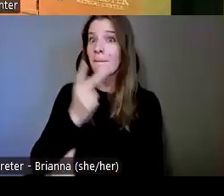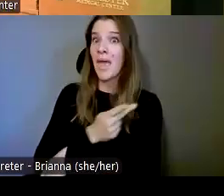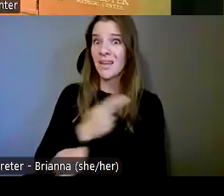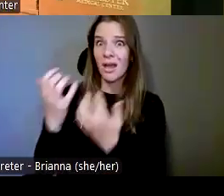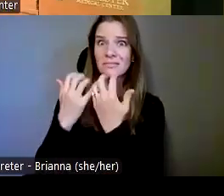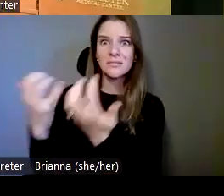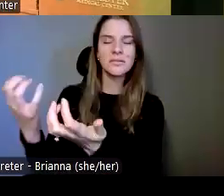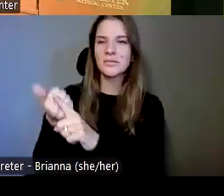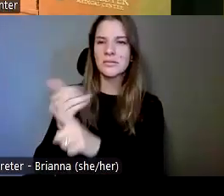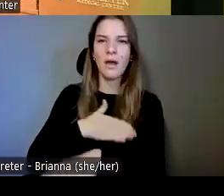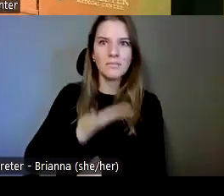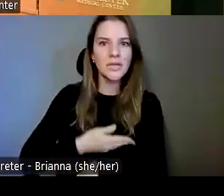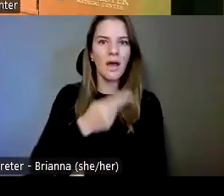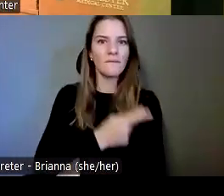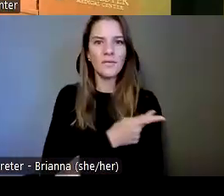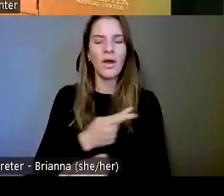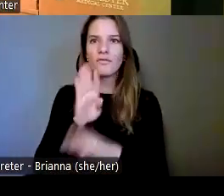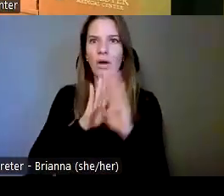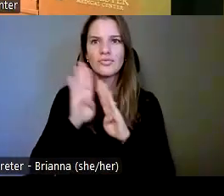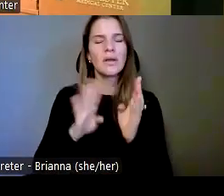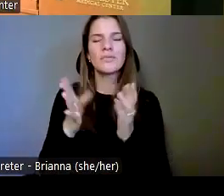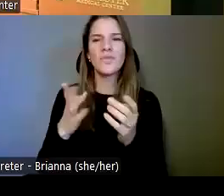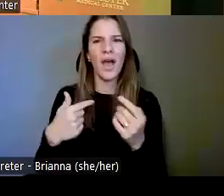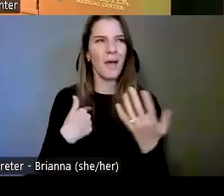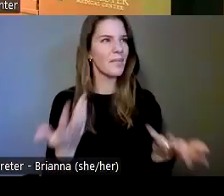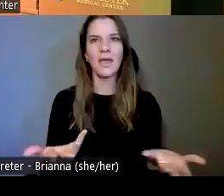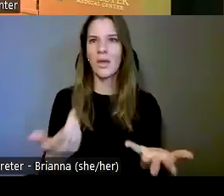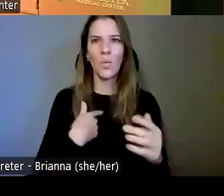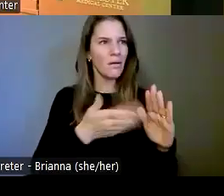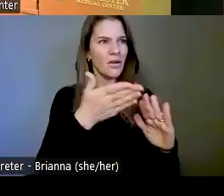I'm like how can this be? we're doing what we're supposed to be doing, but everybody's angry at